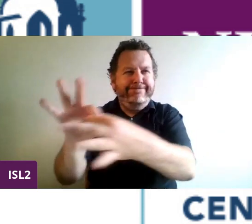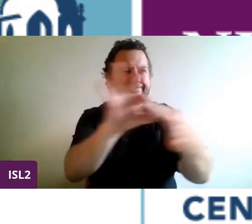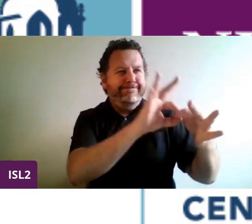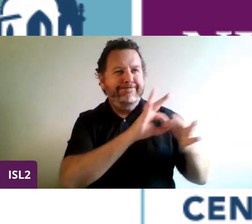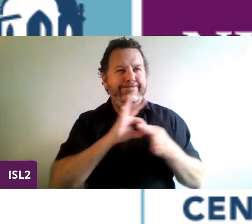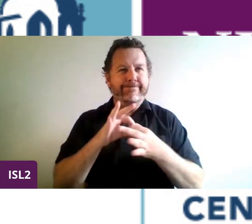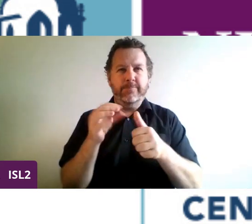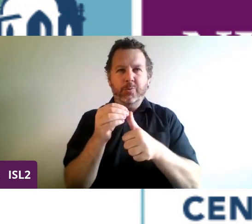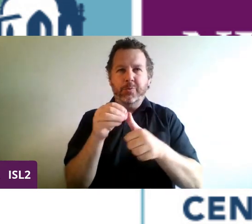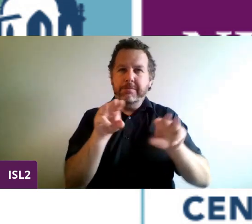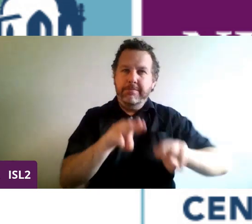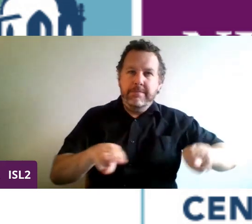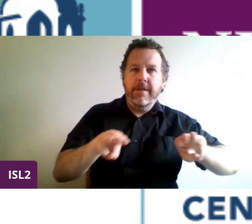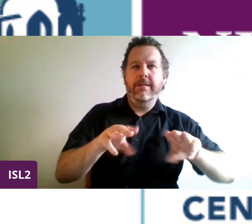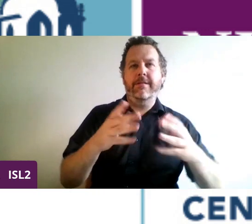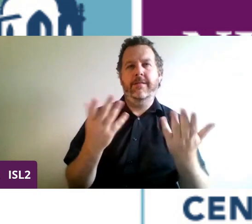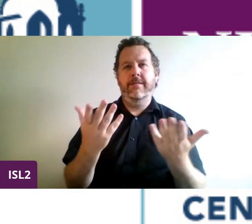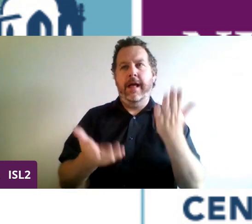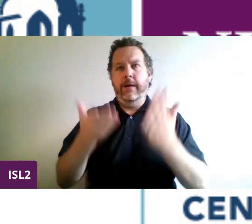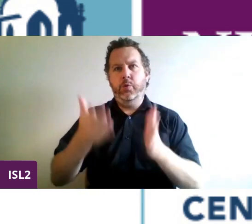And building personhood.